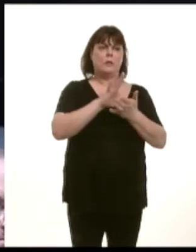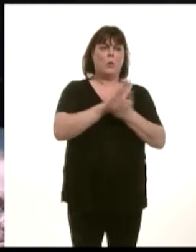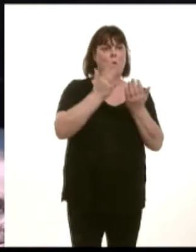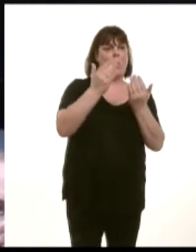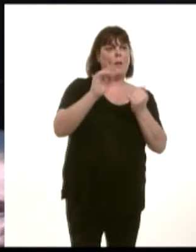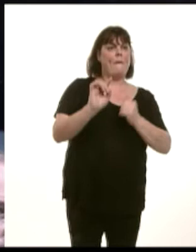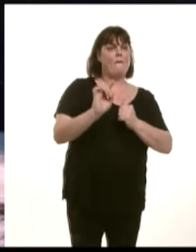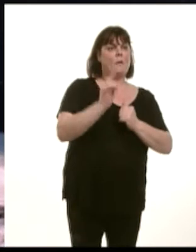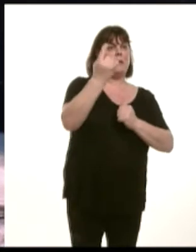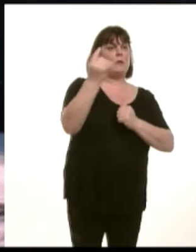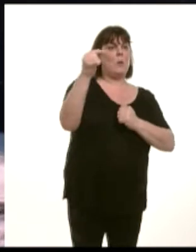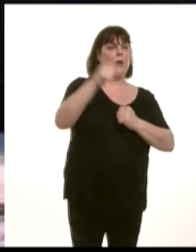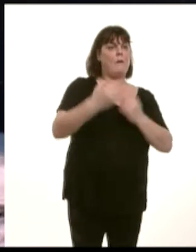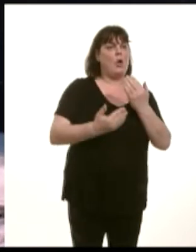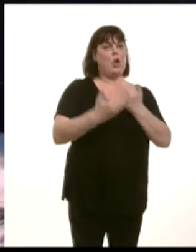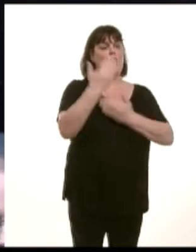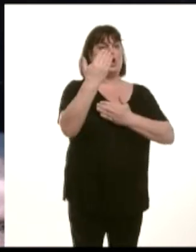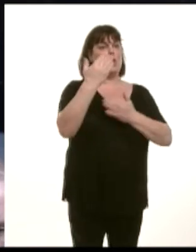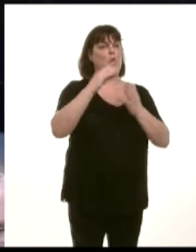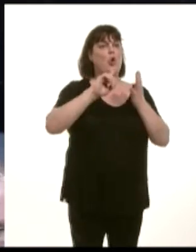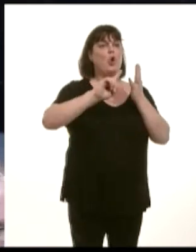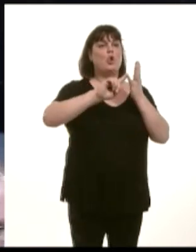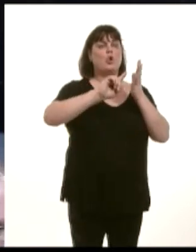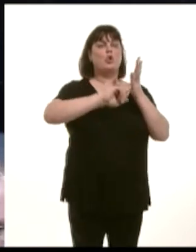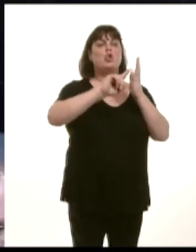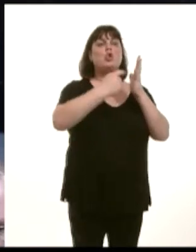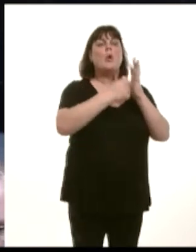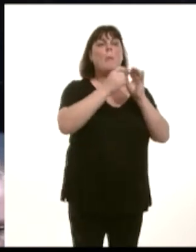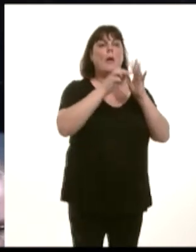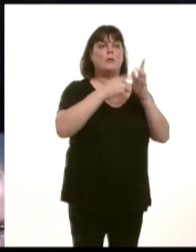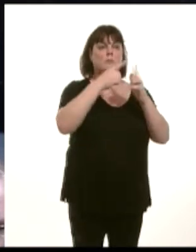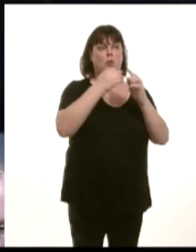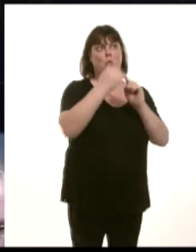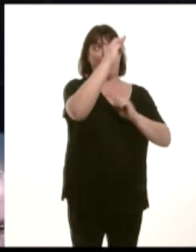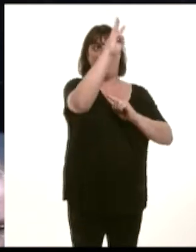visit to reopen a new turbine in Dolgarrog in the Conwy Valley recently, when he made some important statements on renewable energy.